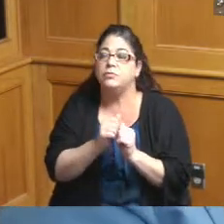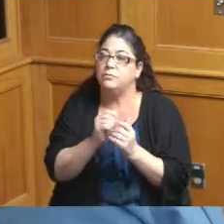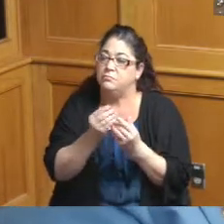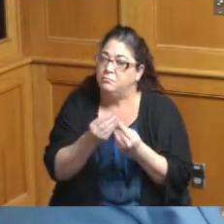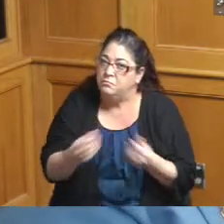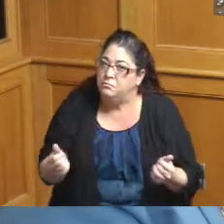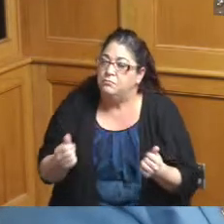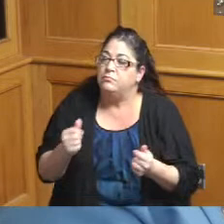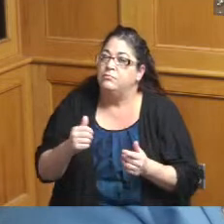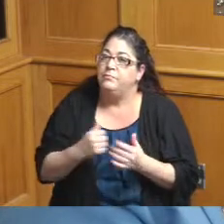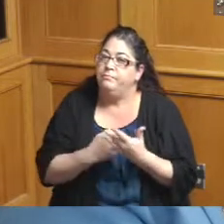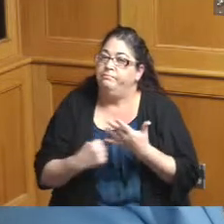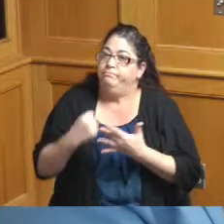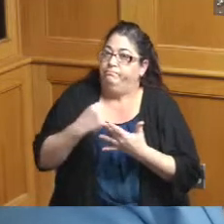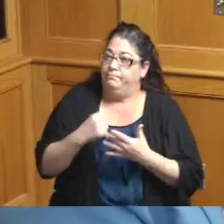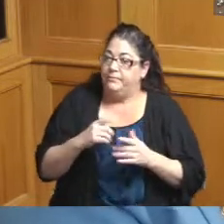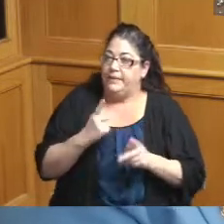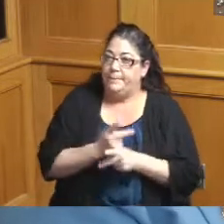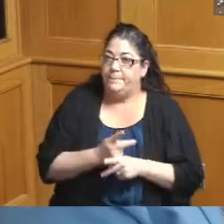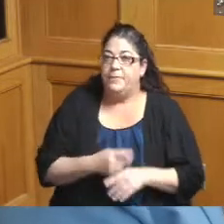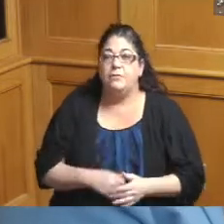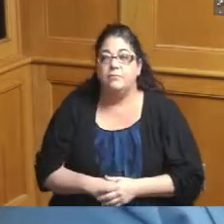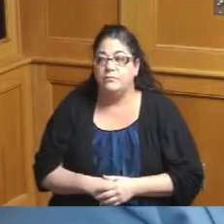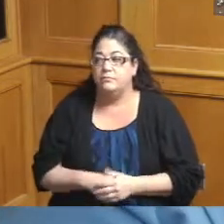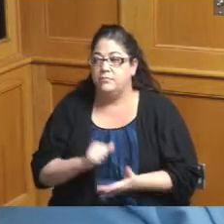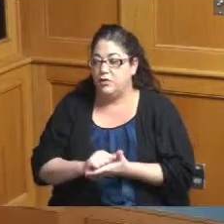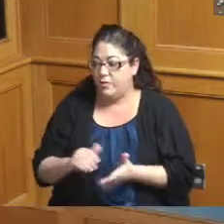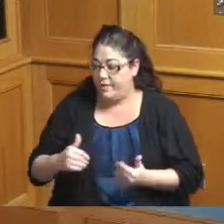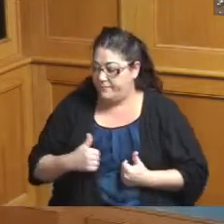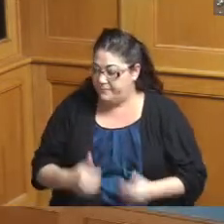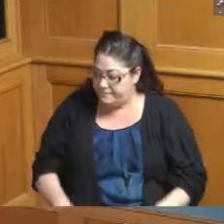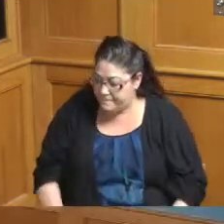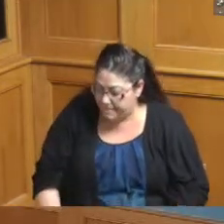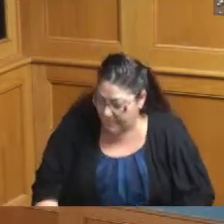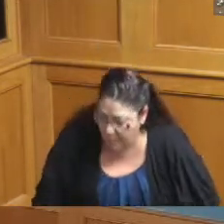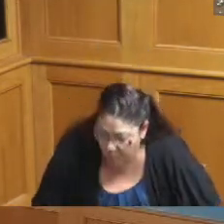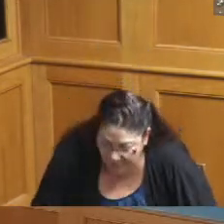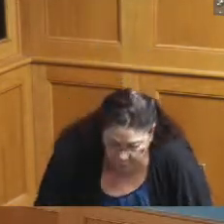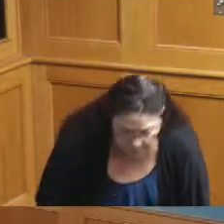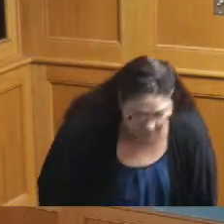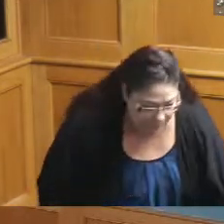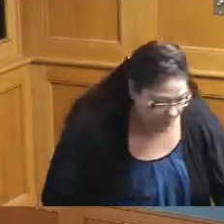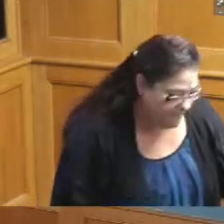that's that's all I had Madam President thank you Commissioner Driehaus thank you thank you both for